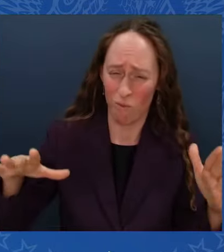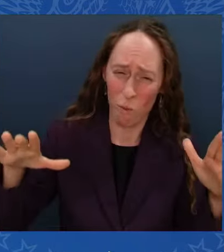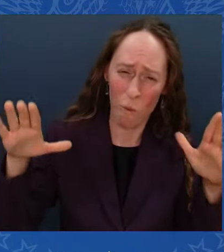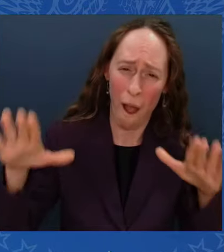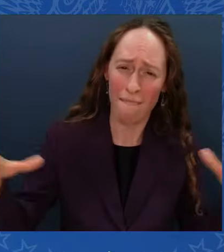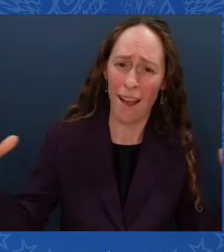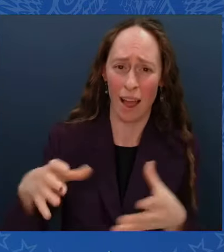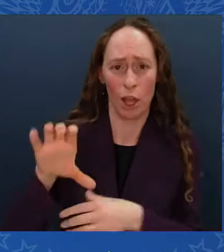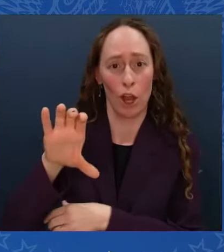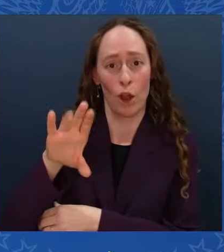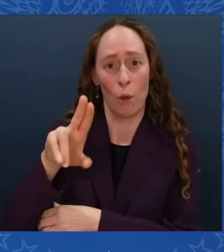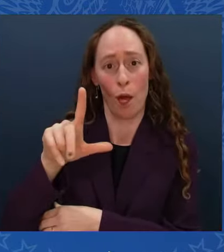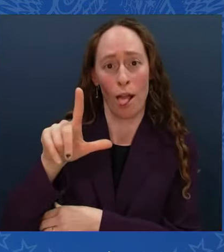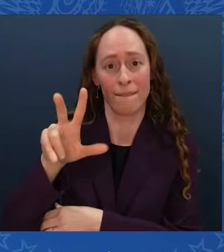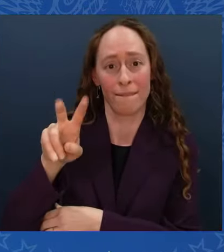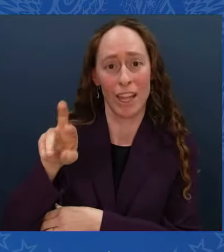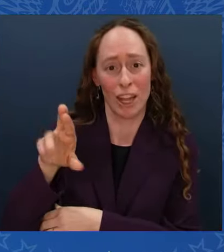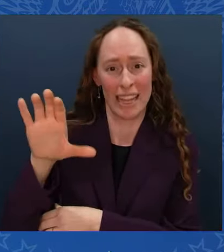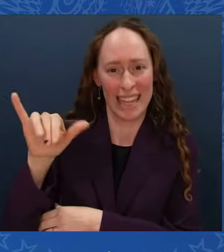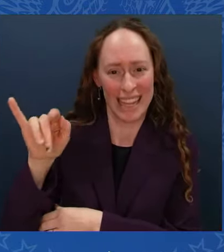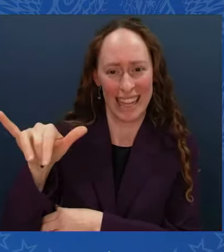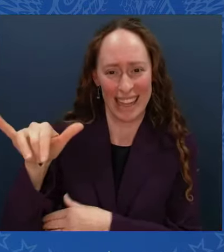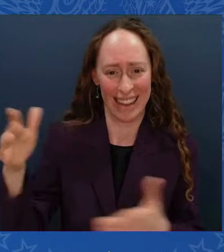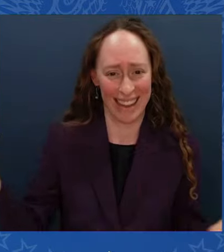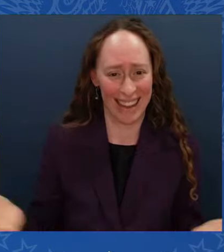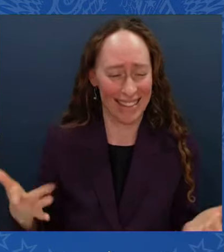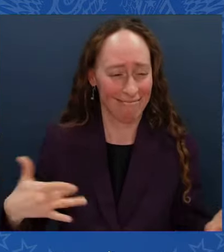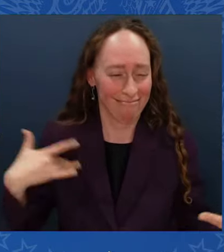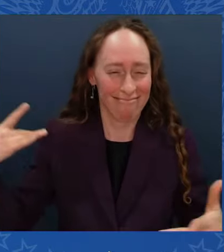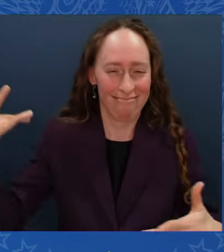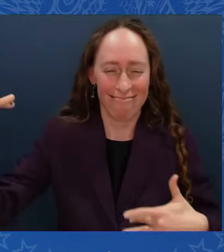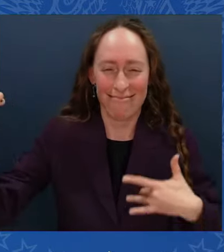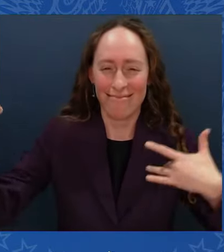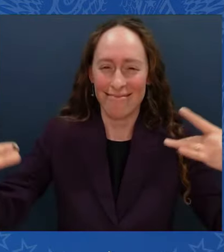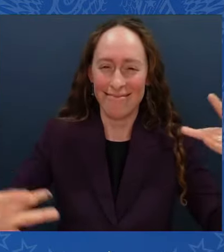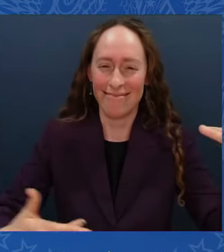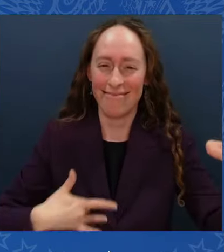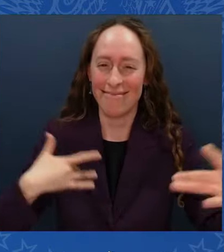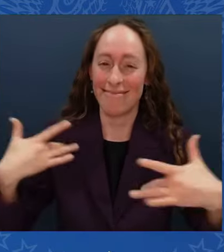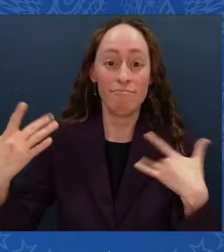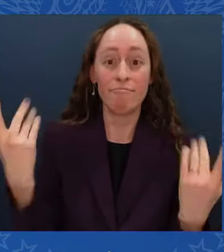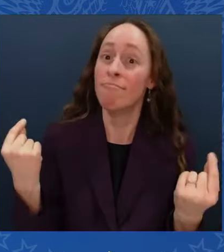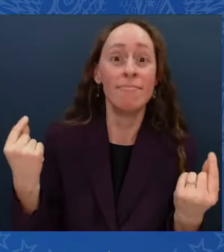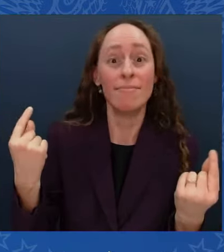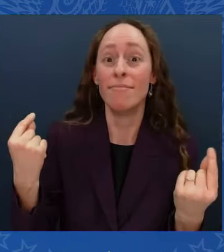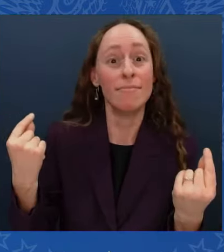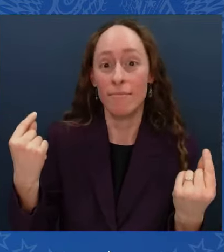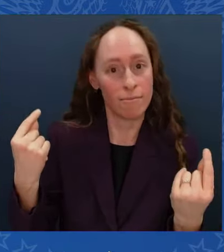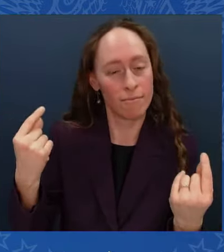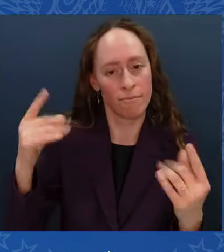is a part of his ongoing commitment to future generations. Skyrocketing student loan debt